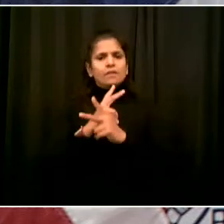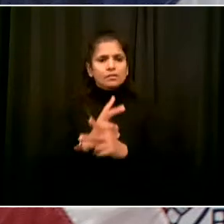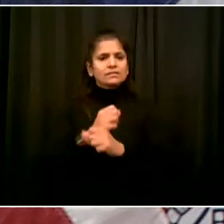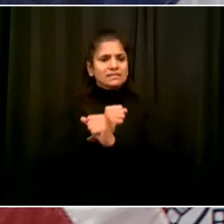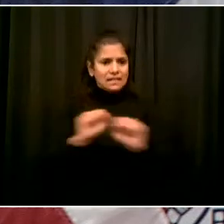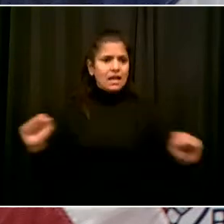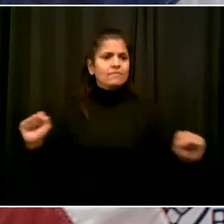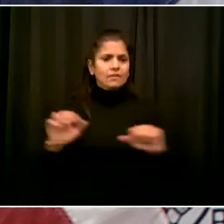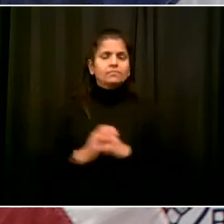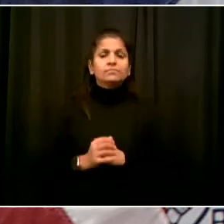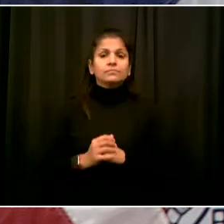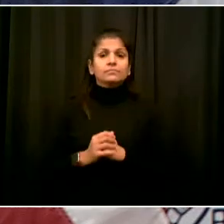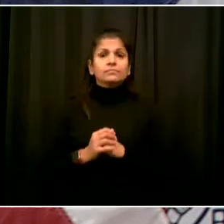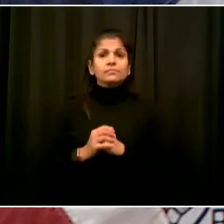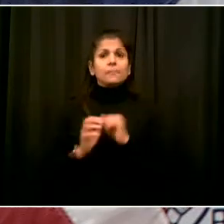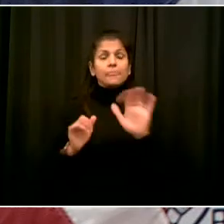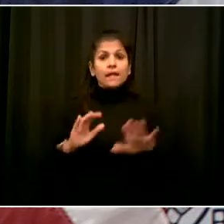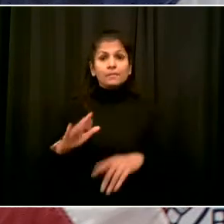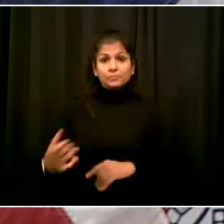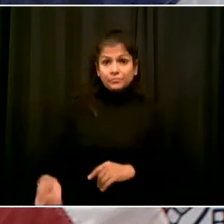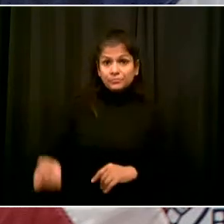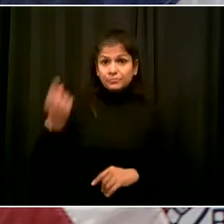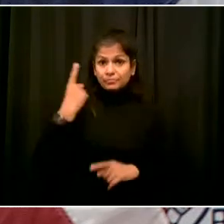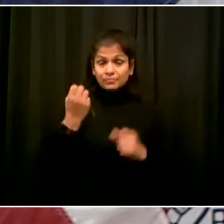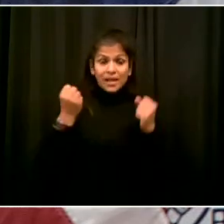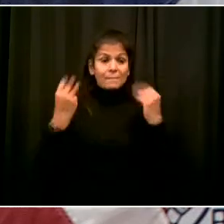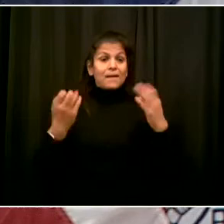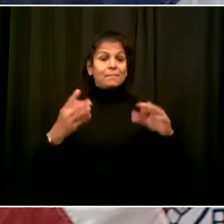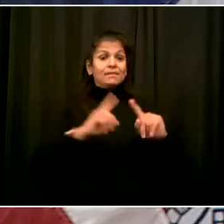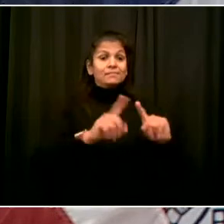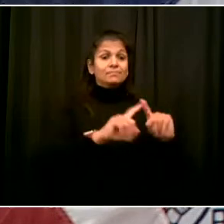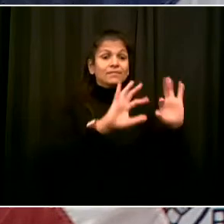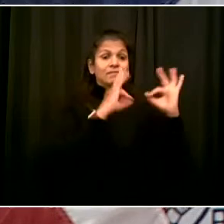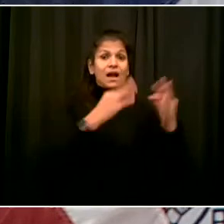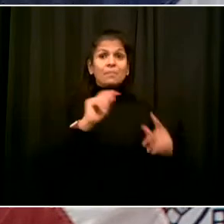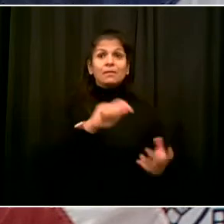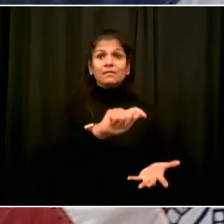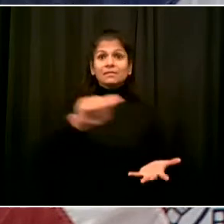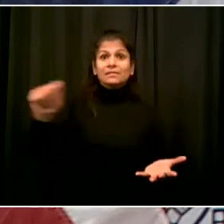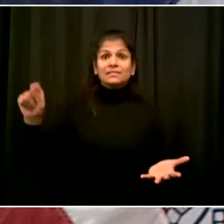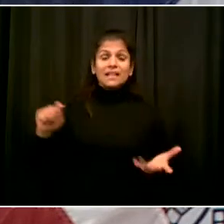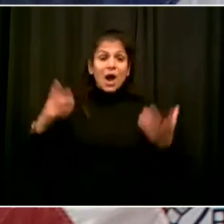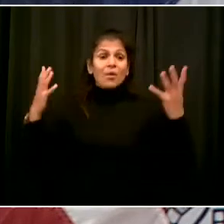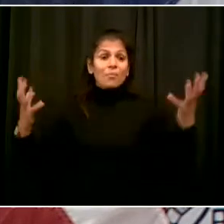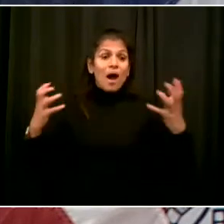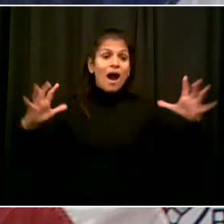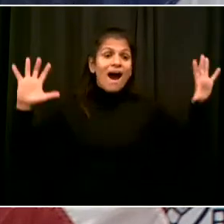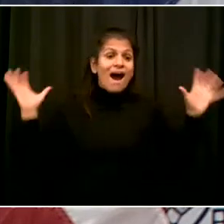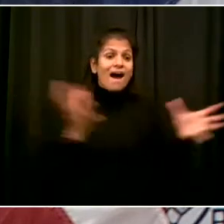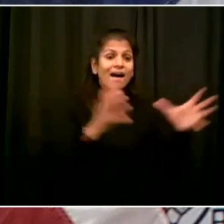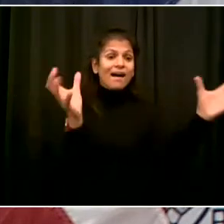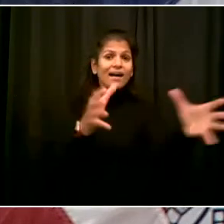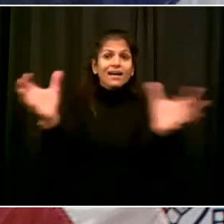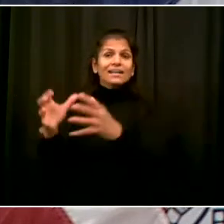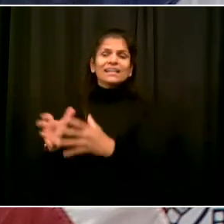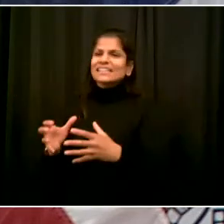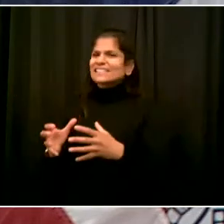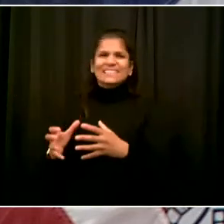ABOUT SEVERAL THINGS. WE'LL START WITH THE IDEA THATT FOR LOTS OF FAMILIES, INSTEAD OF TRAVEL, THEY HAVE THE OPPORTUNITY TO